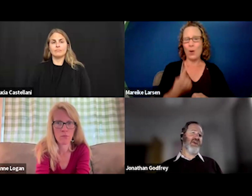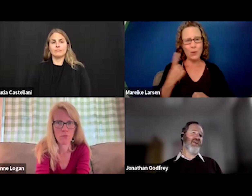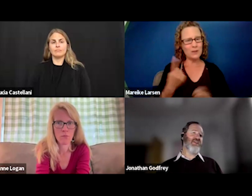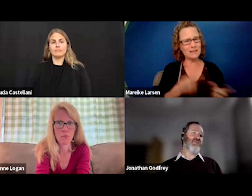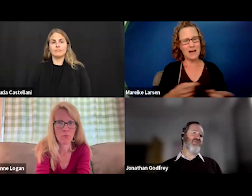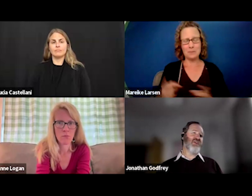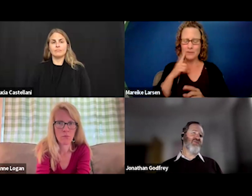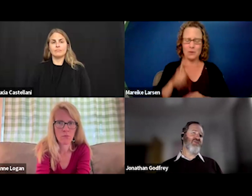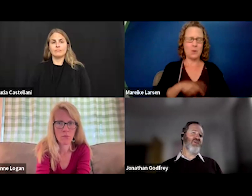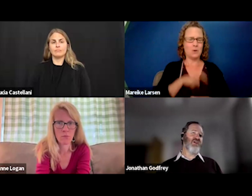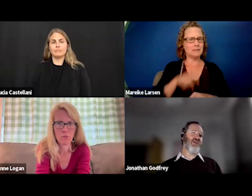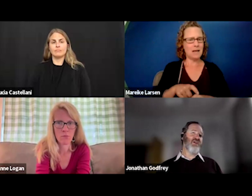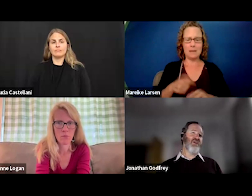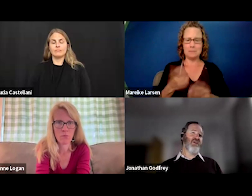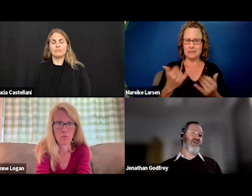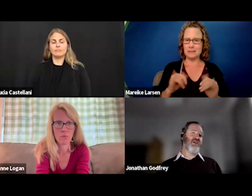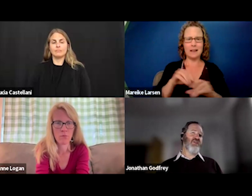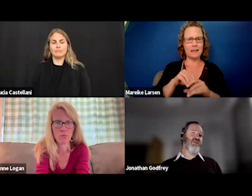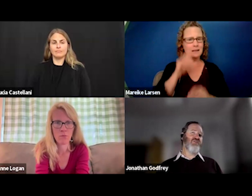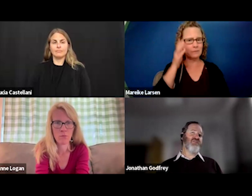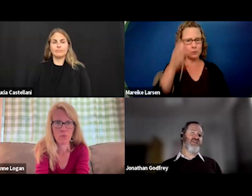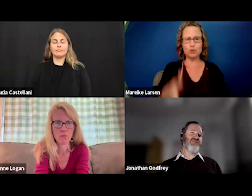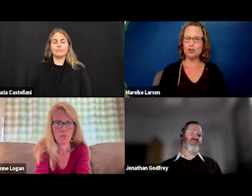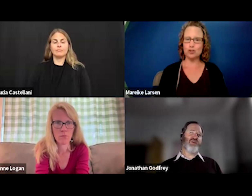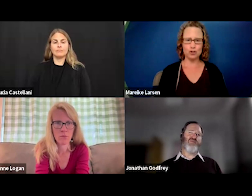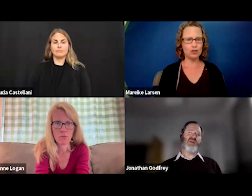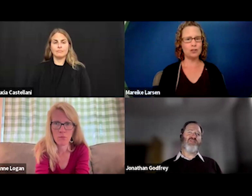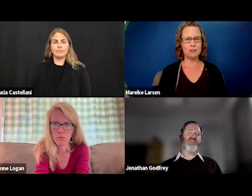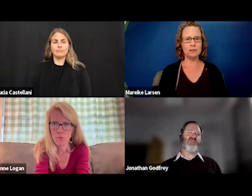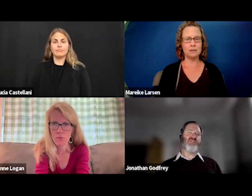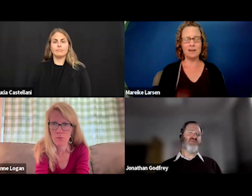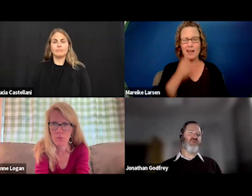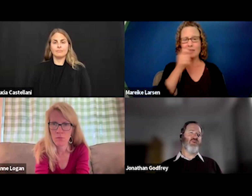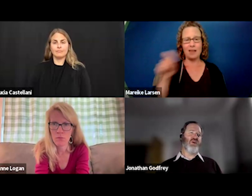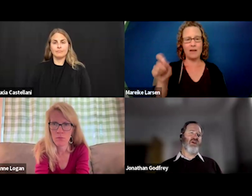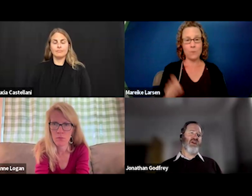And therefore, those of us who have been successful